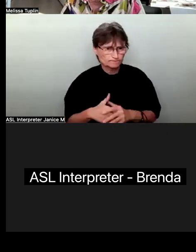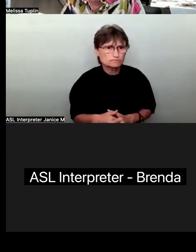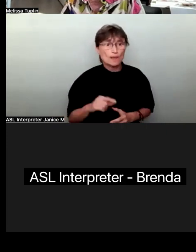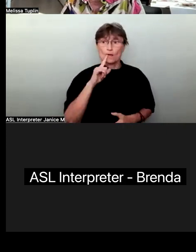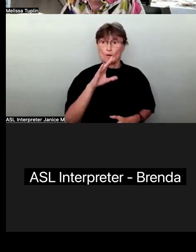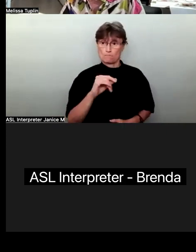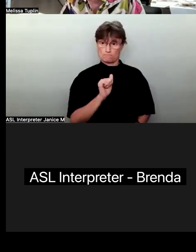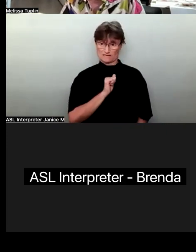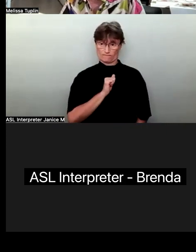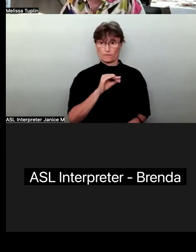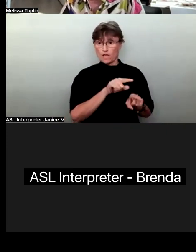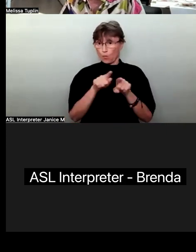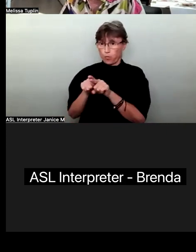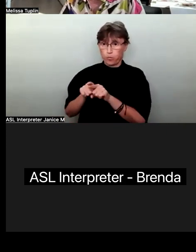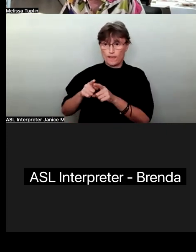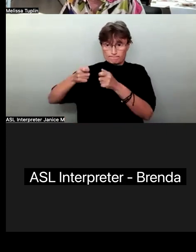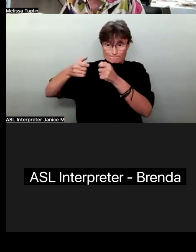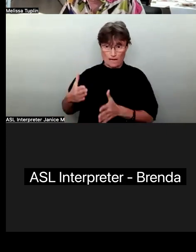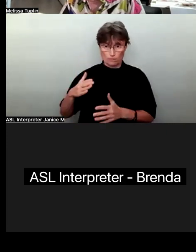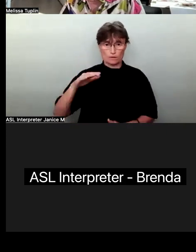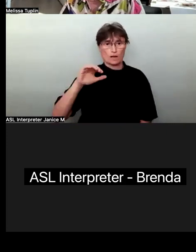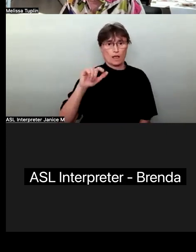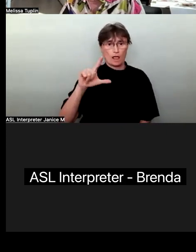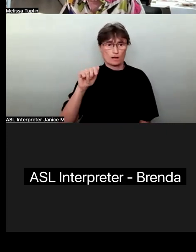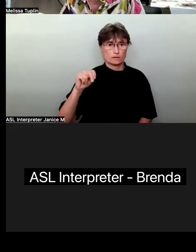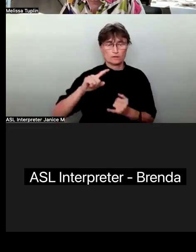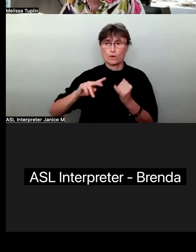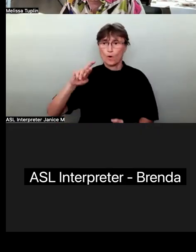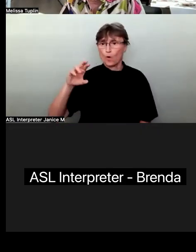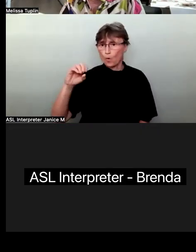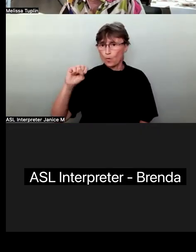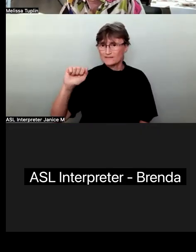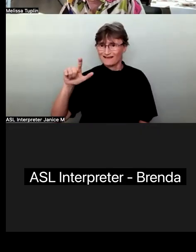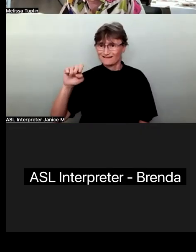Manager Alan Rosales are also working closely on this program and will be